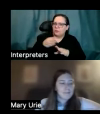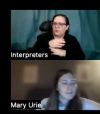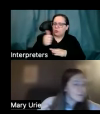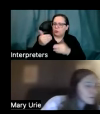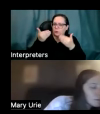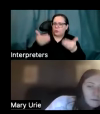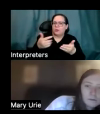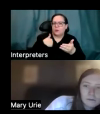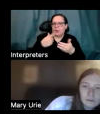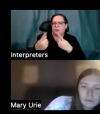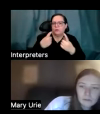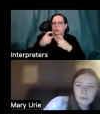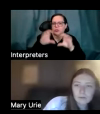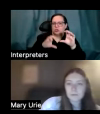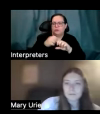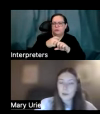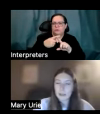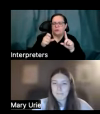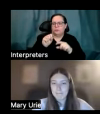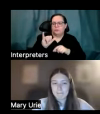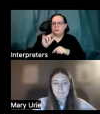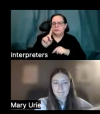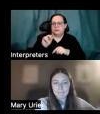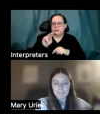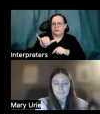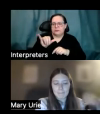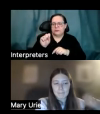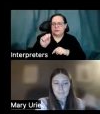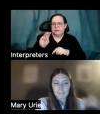the chat from Sidney Smith. She asks, How do I share a personal